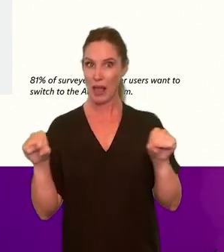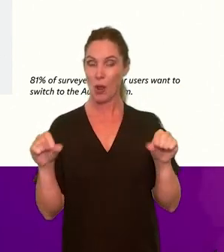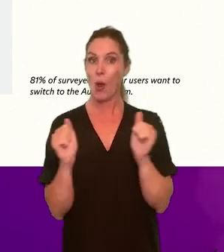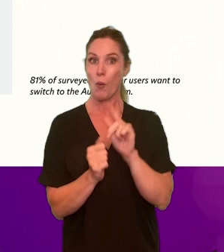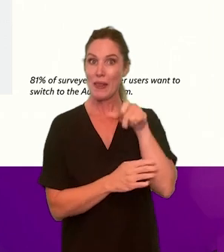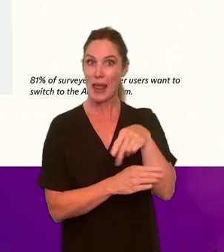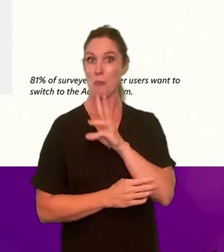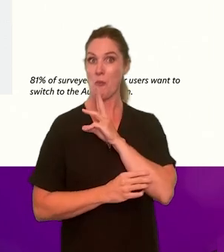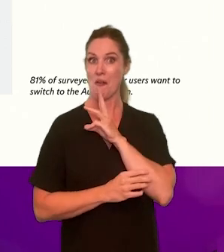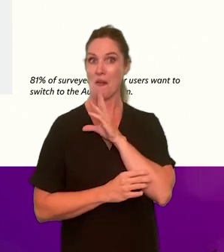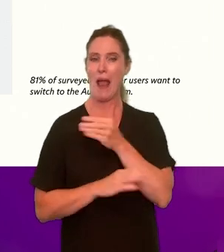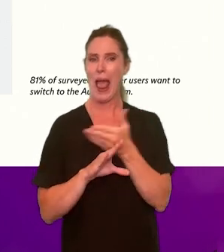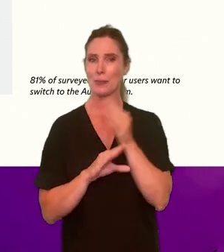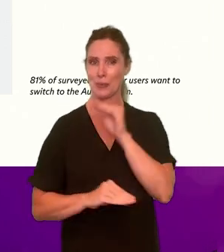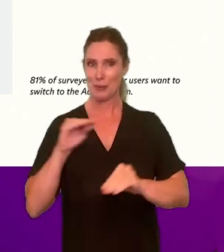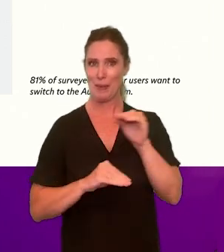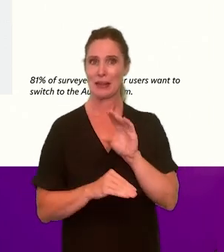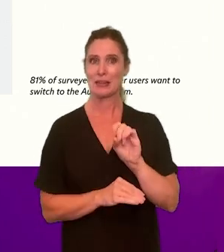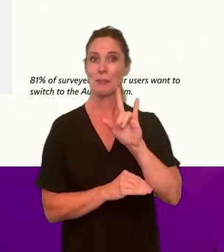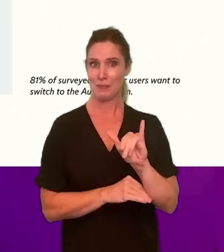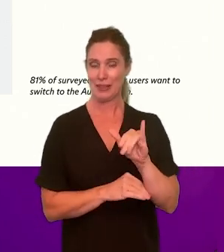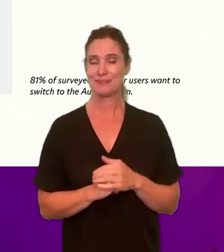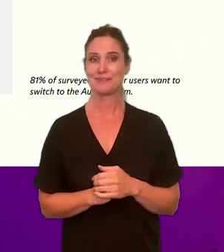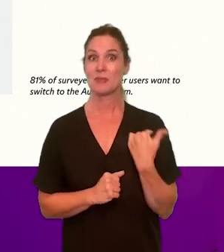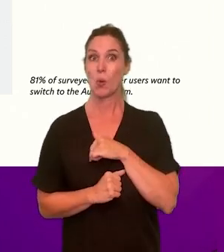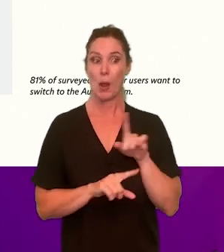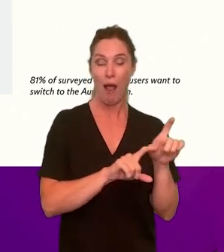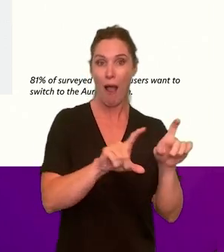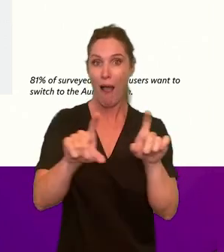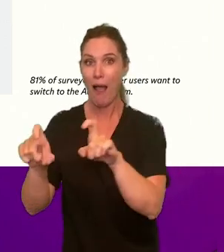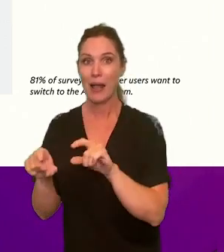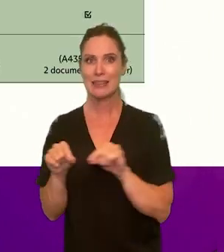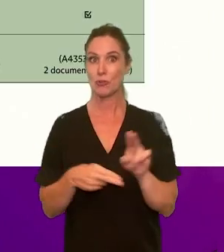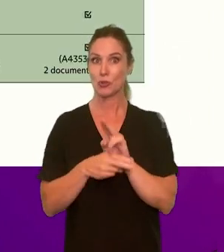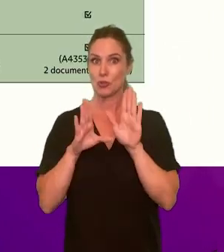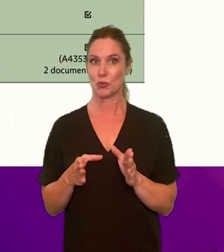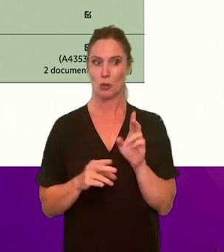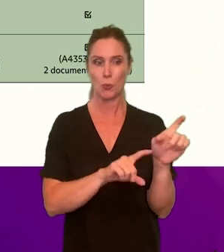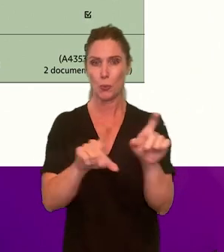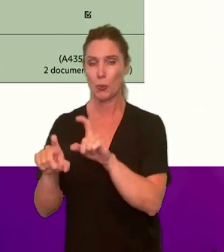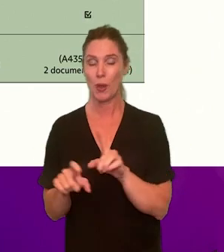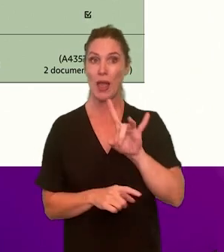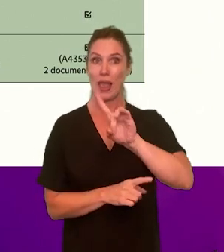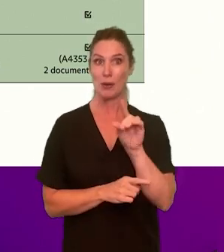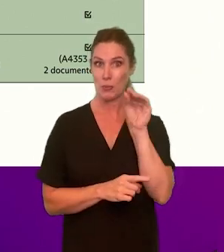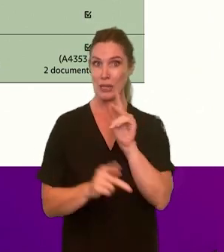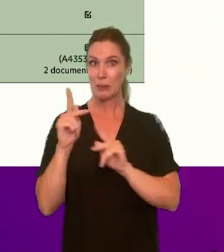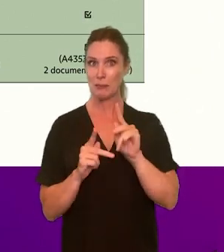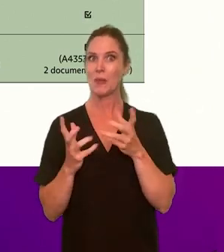When we surveyed catheter users, 81% wanted to switch to our system. Why? Because our system allows us to provide